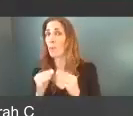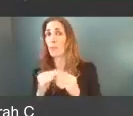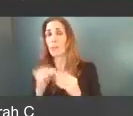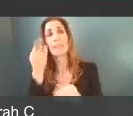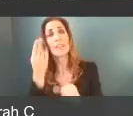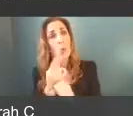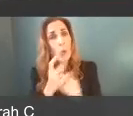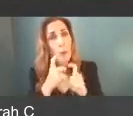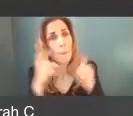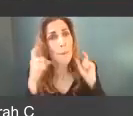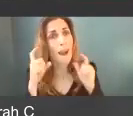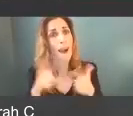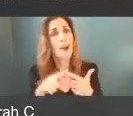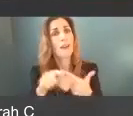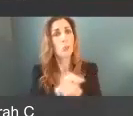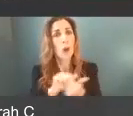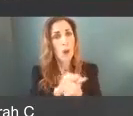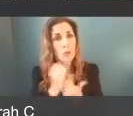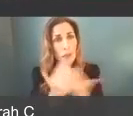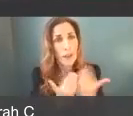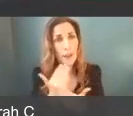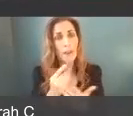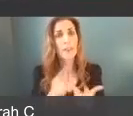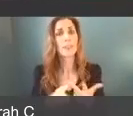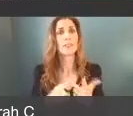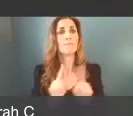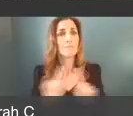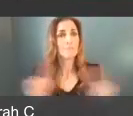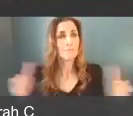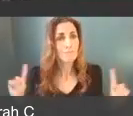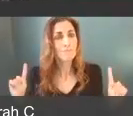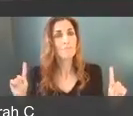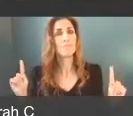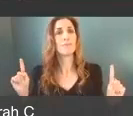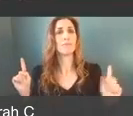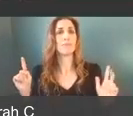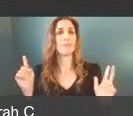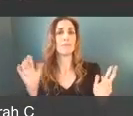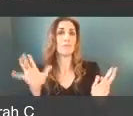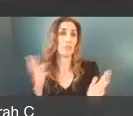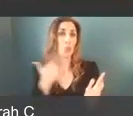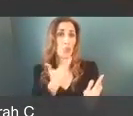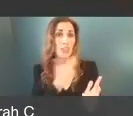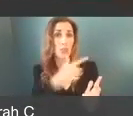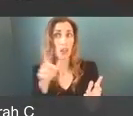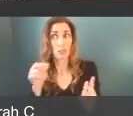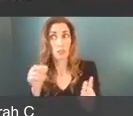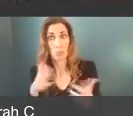keeps washing, watching their social distancing at the restaurants that do open, open with all